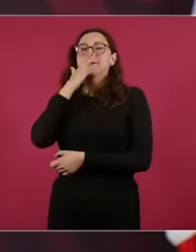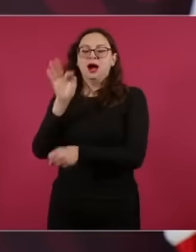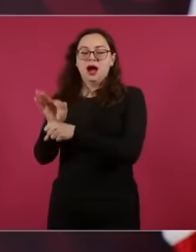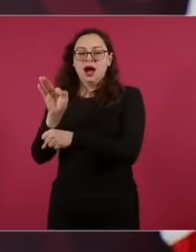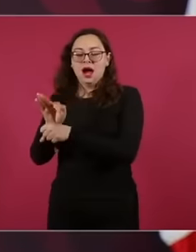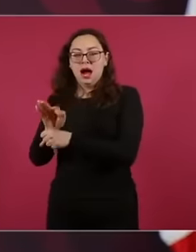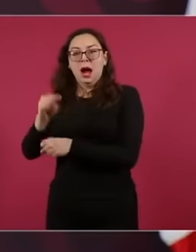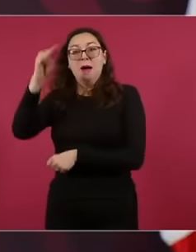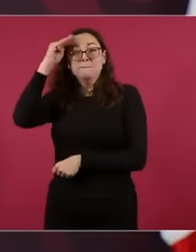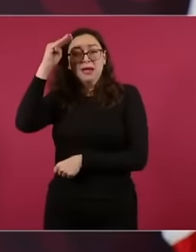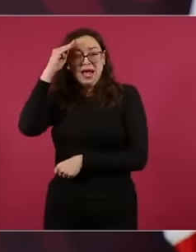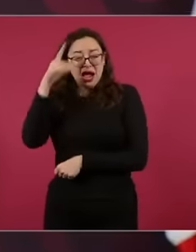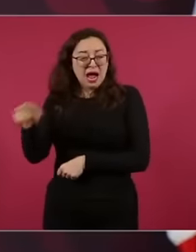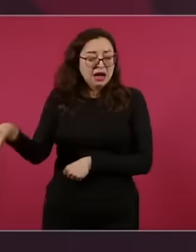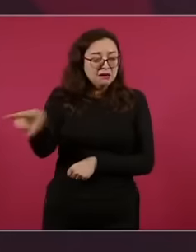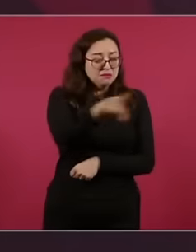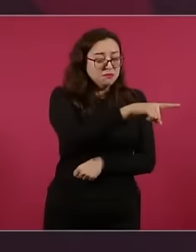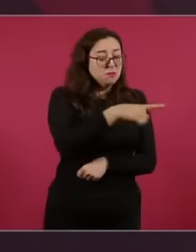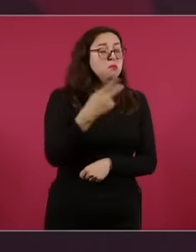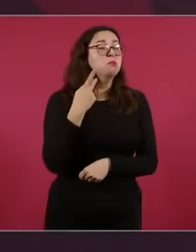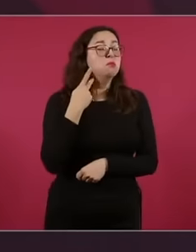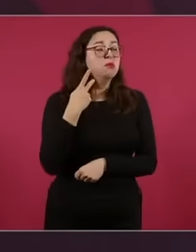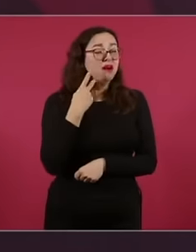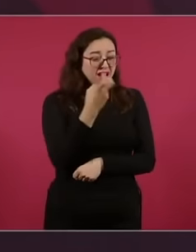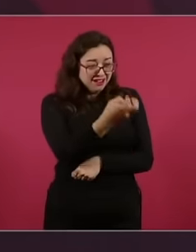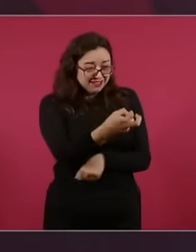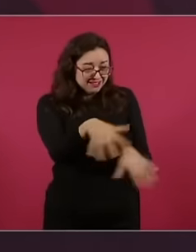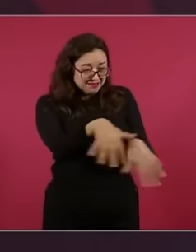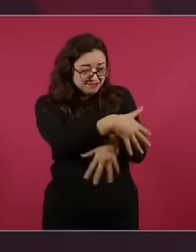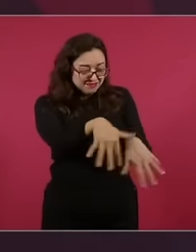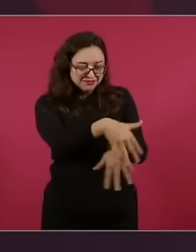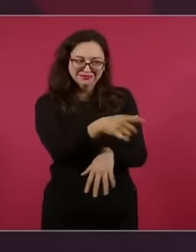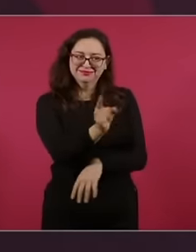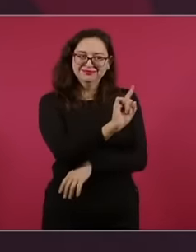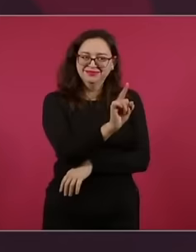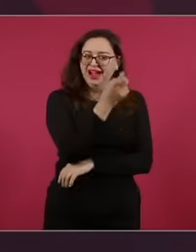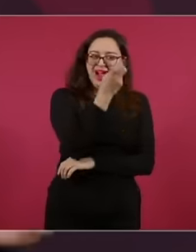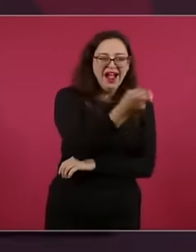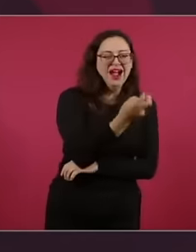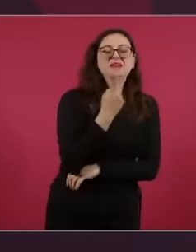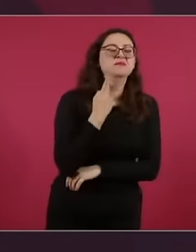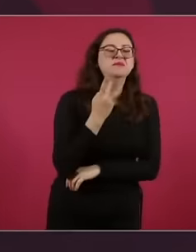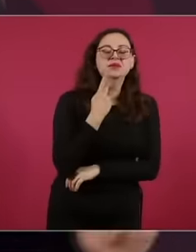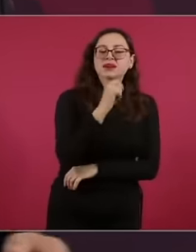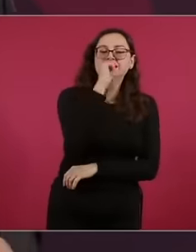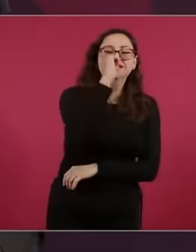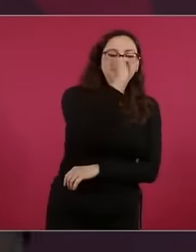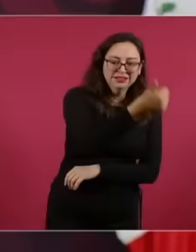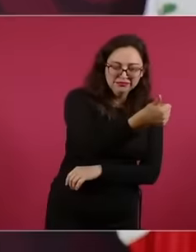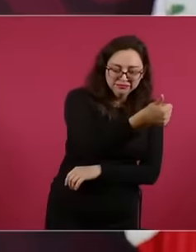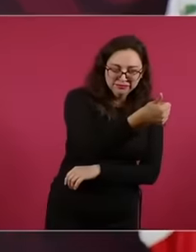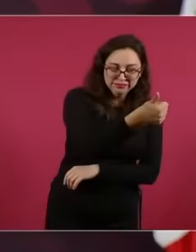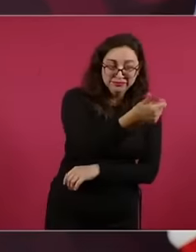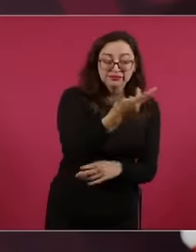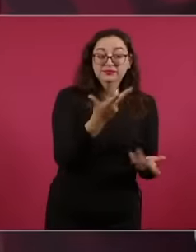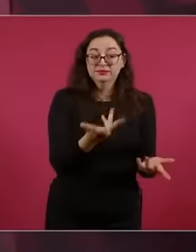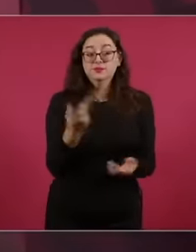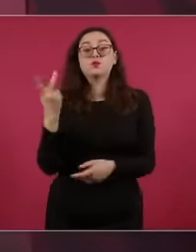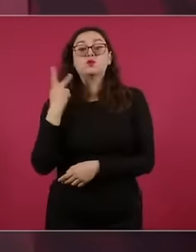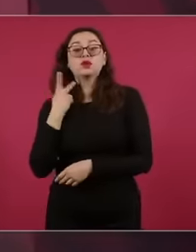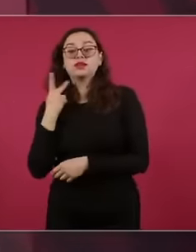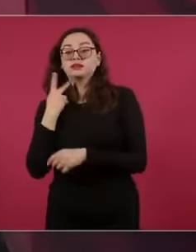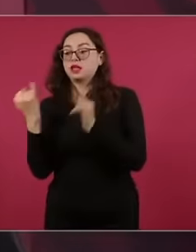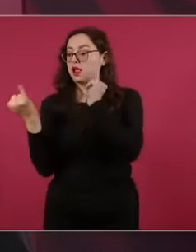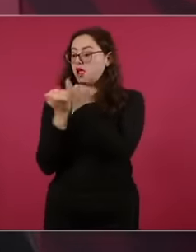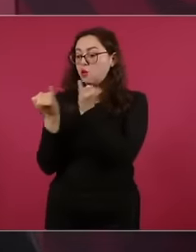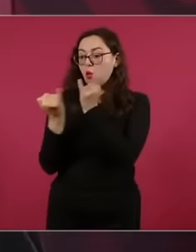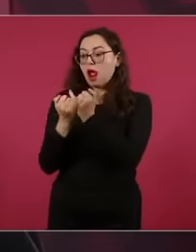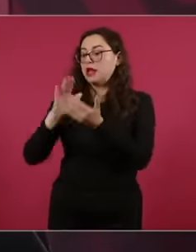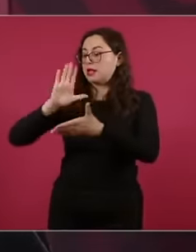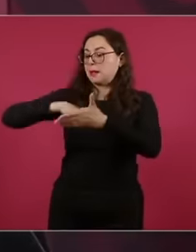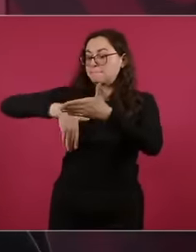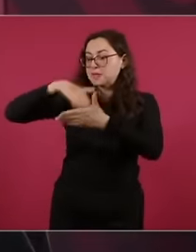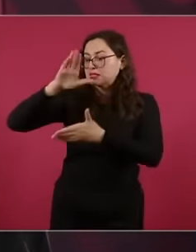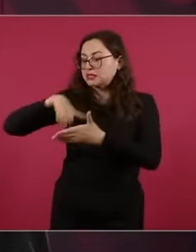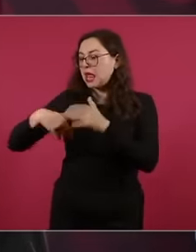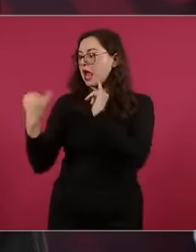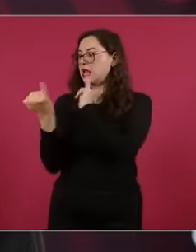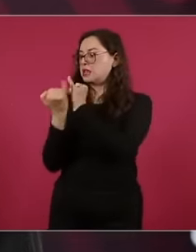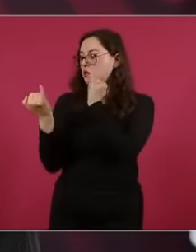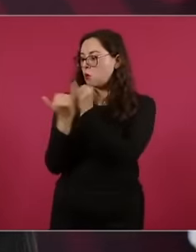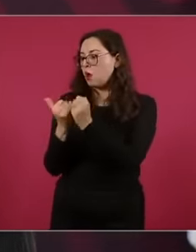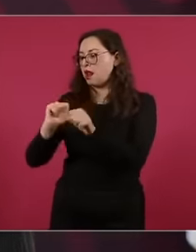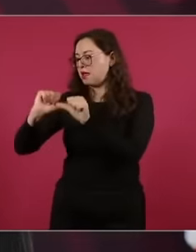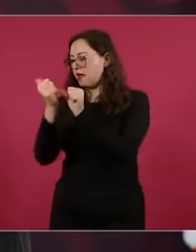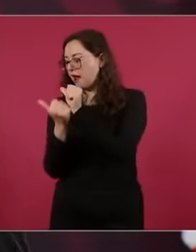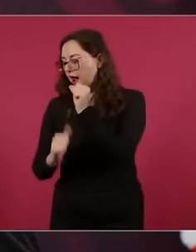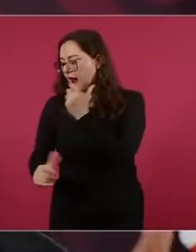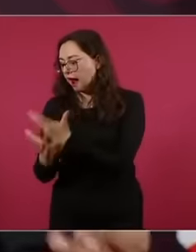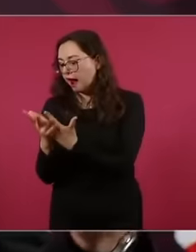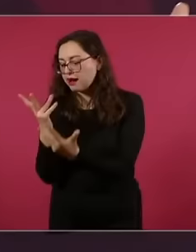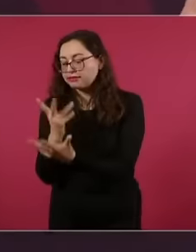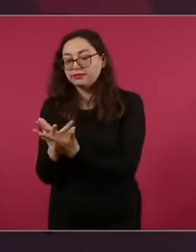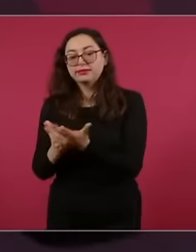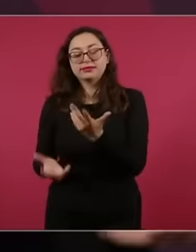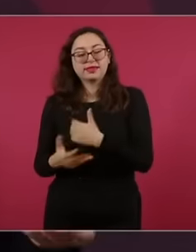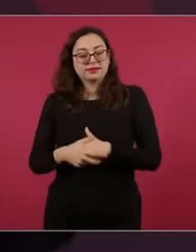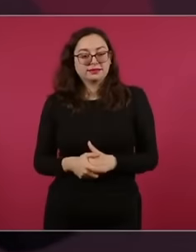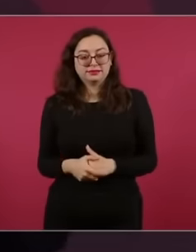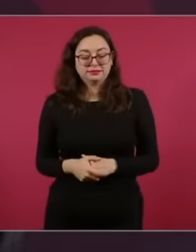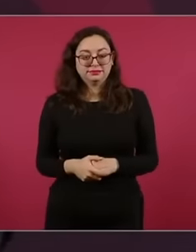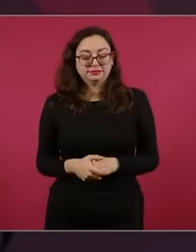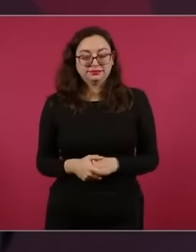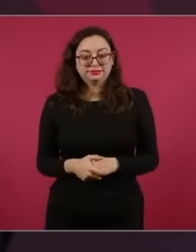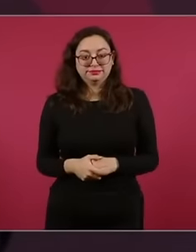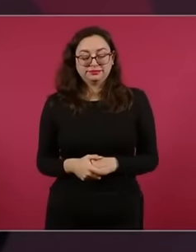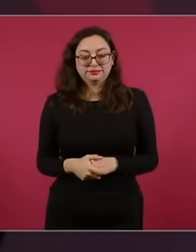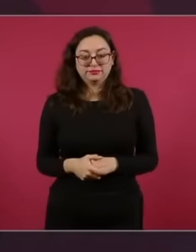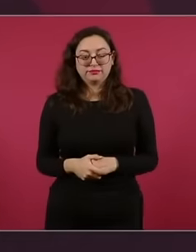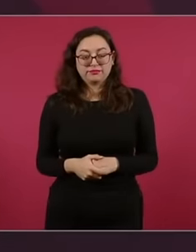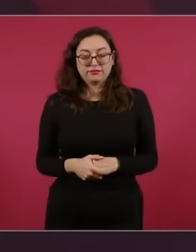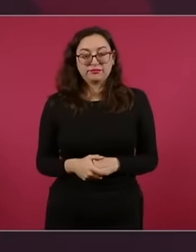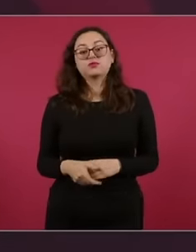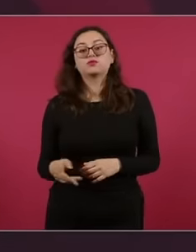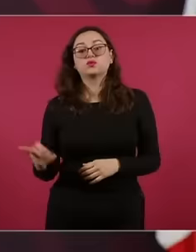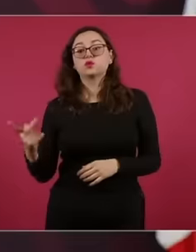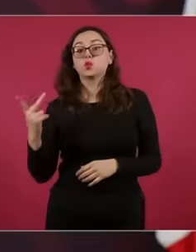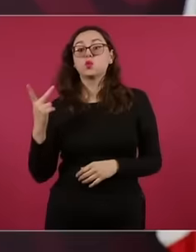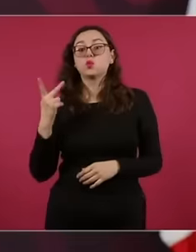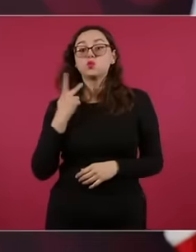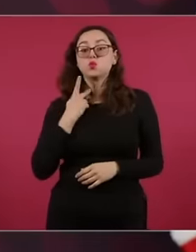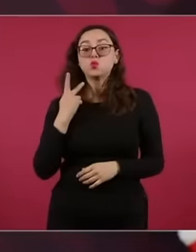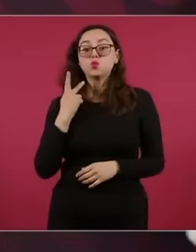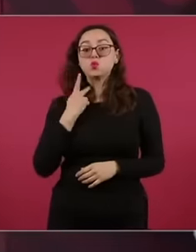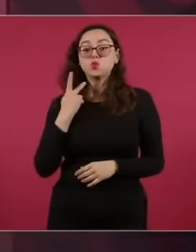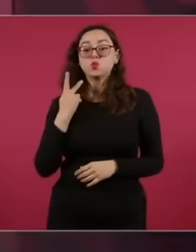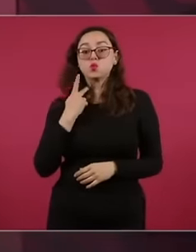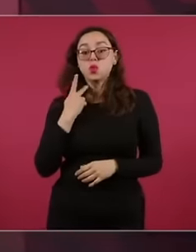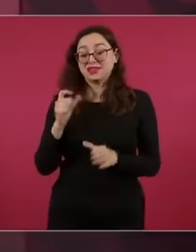and it is not like the profession of the painter of the artist. Well, politics is said pompously, the art,